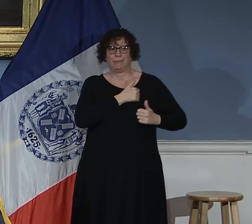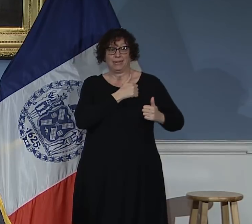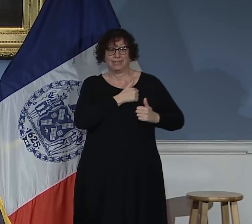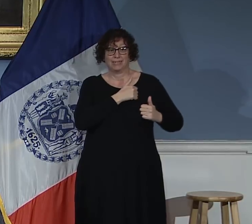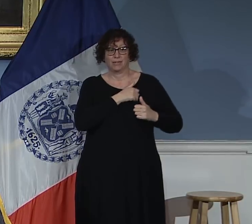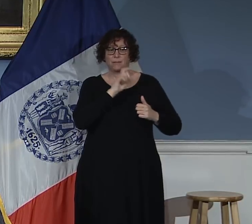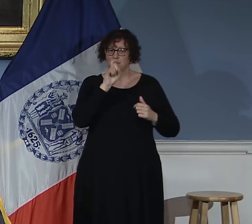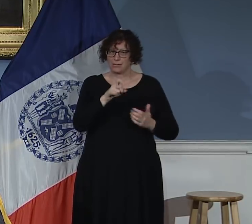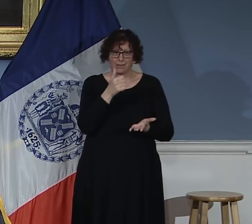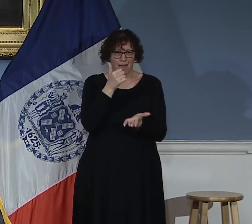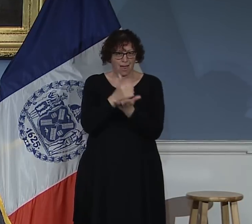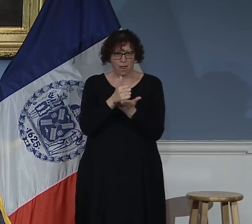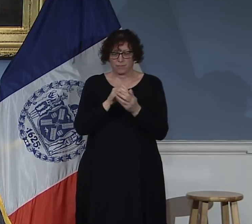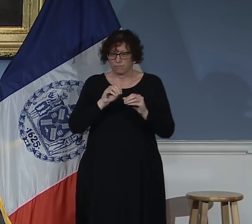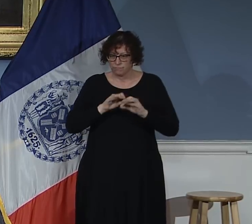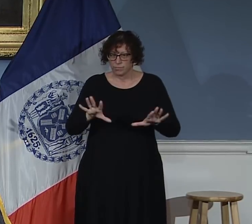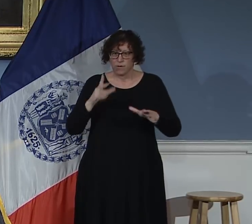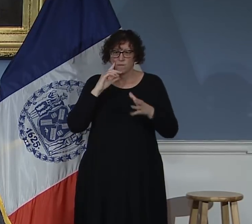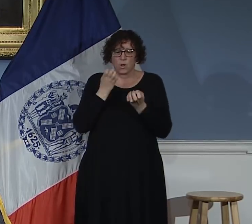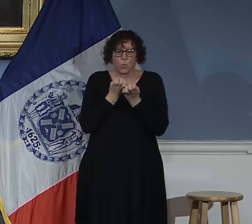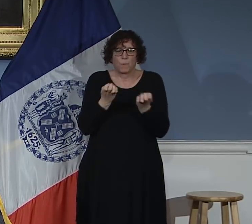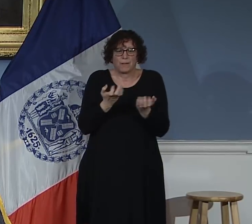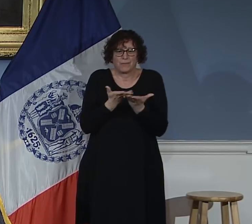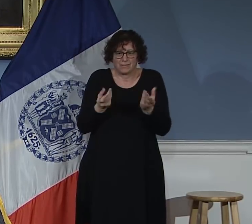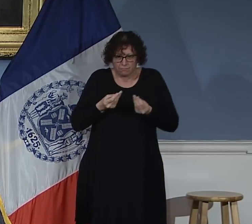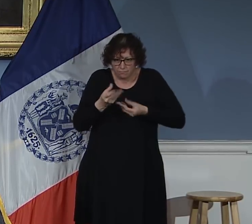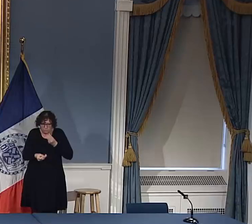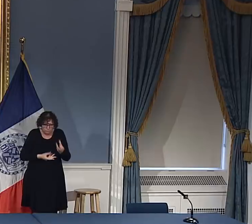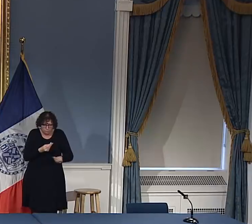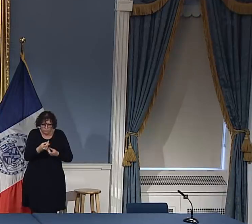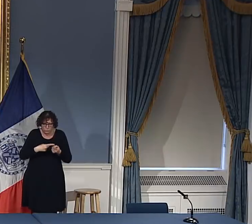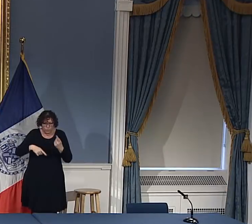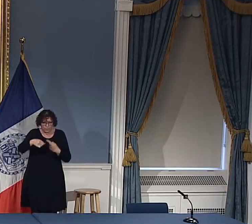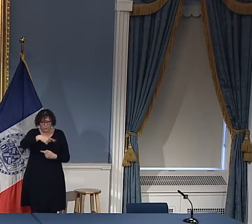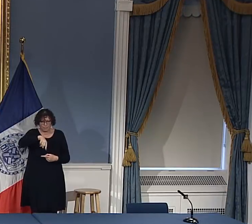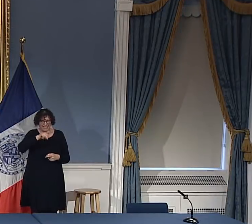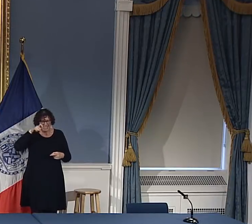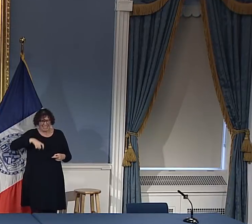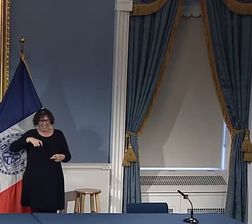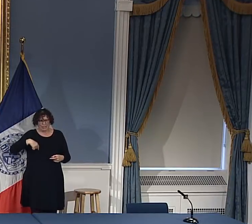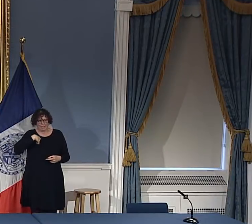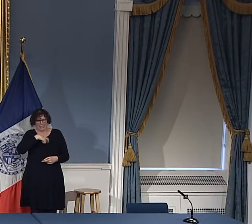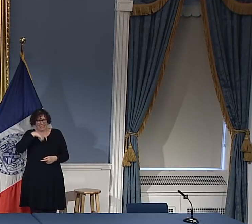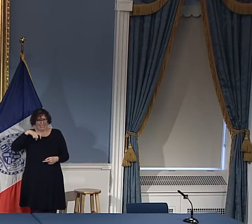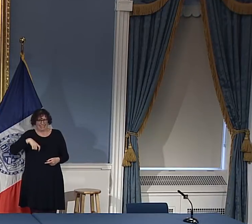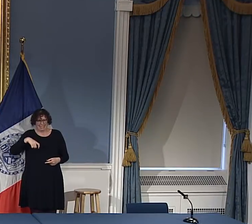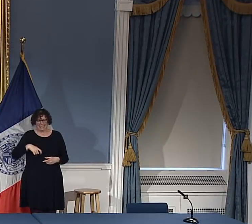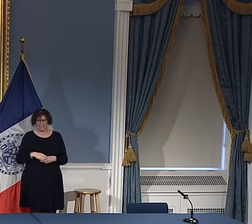NEW SUPPLIES ON AN EXPEDITES BASIS AND ENSURE THEM TO DEEPL Y AFFECTED AREAS